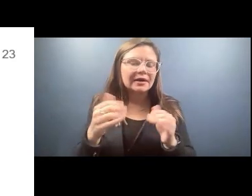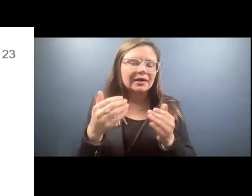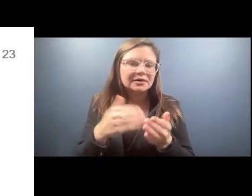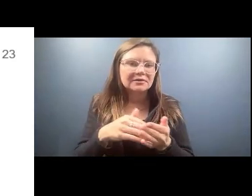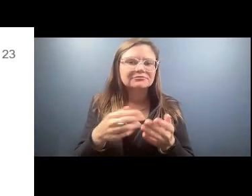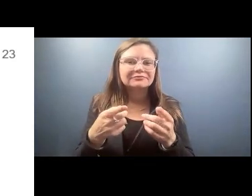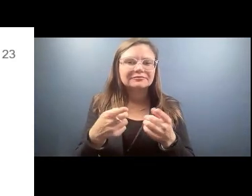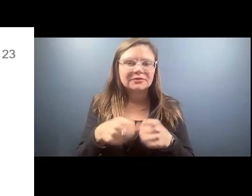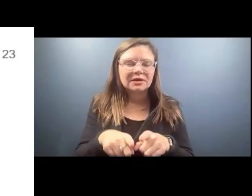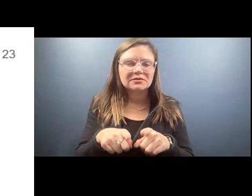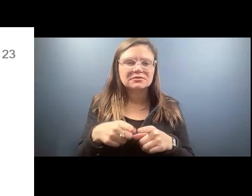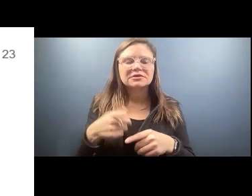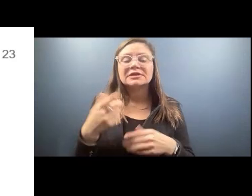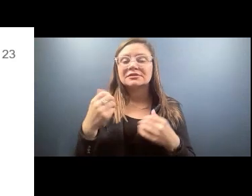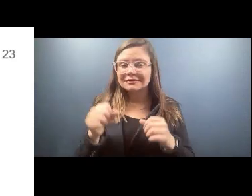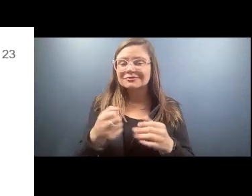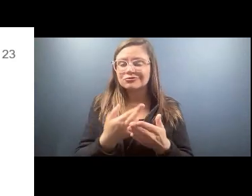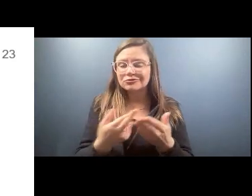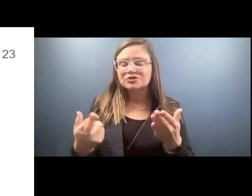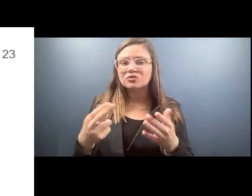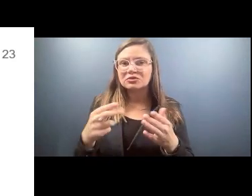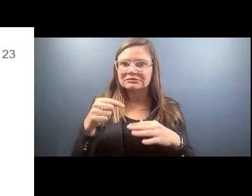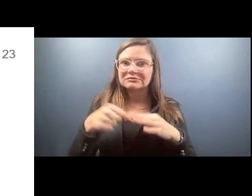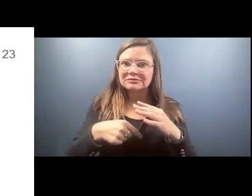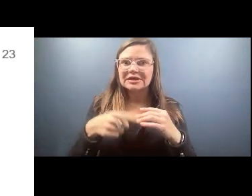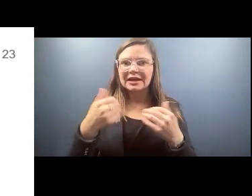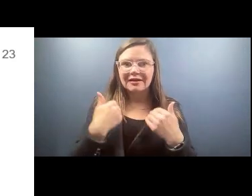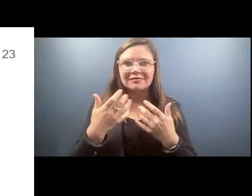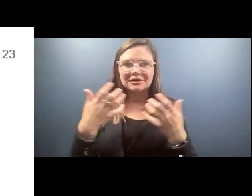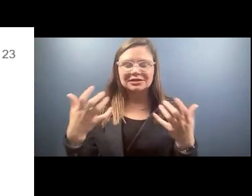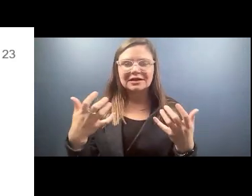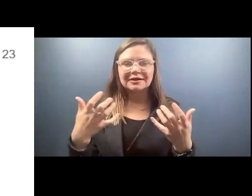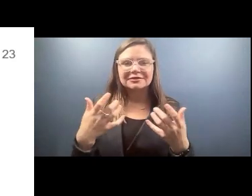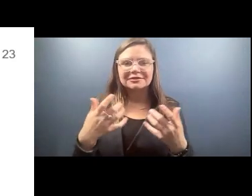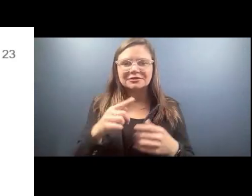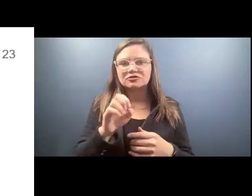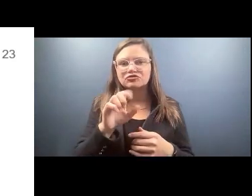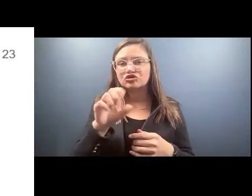They're resource intensive to design and field tools and surveys and analyze the